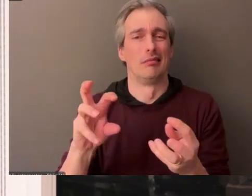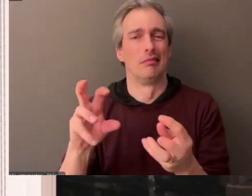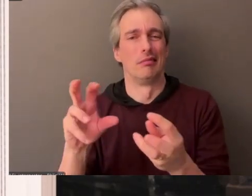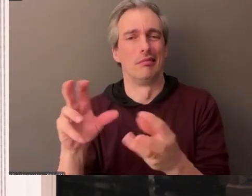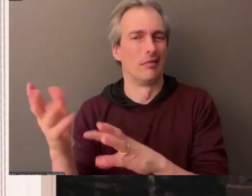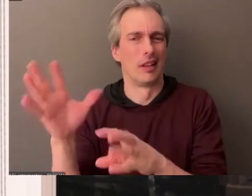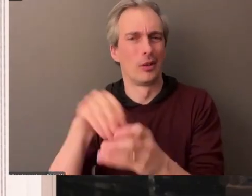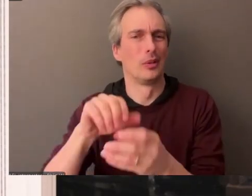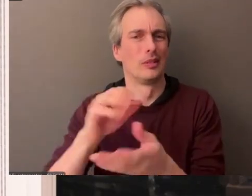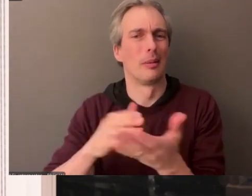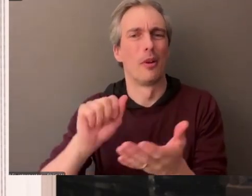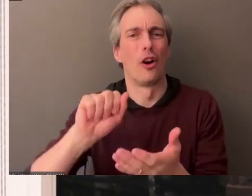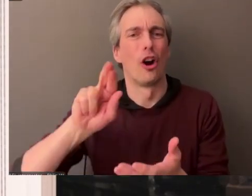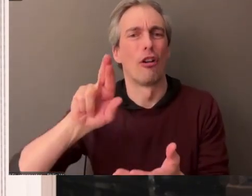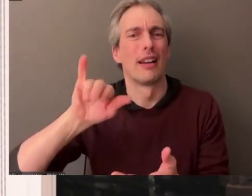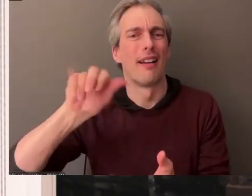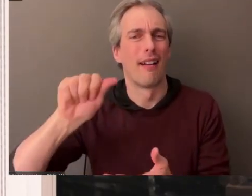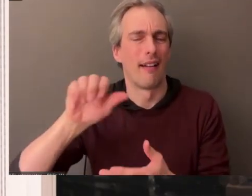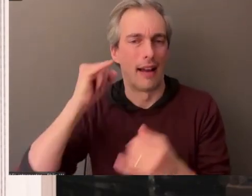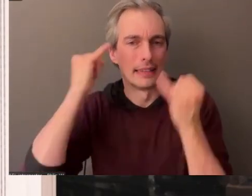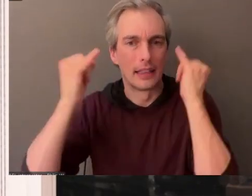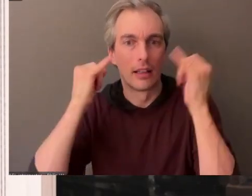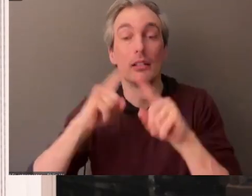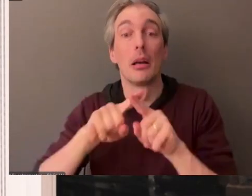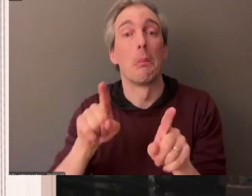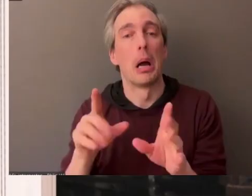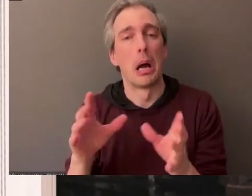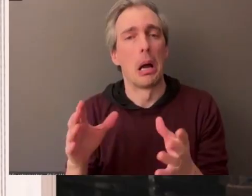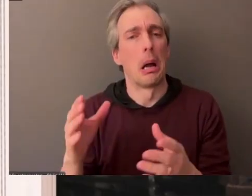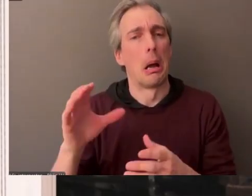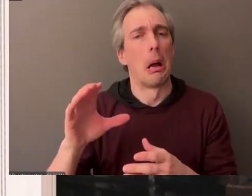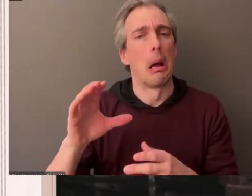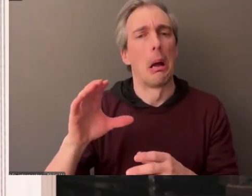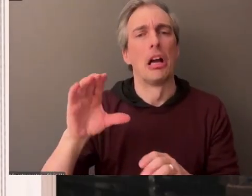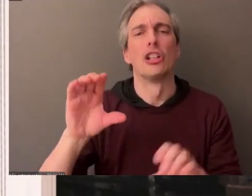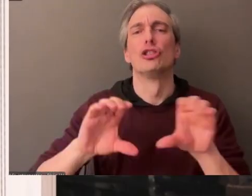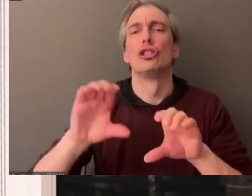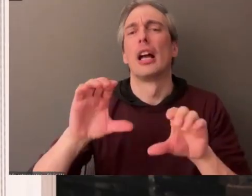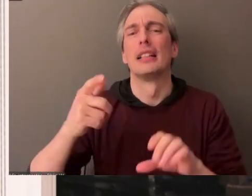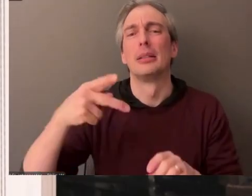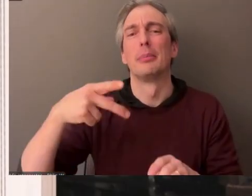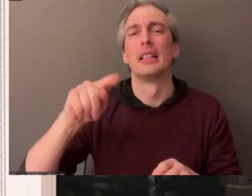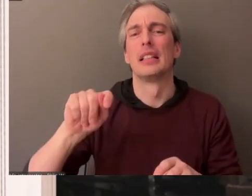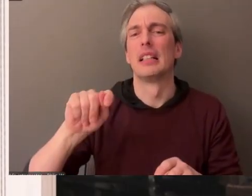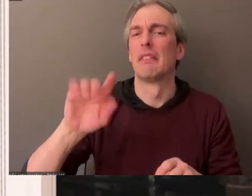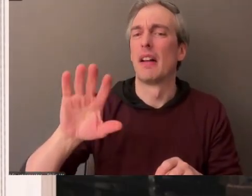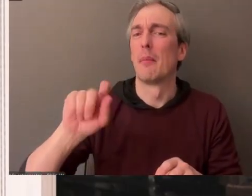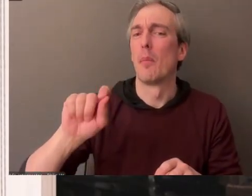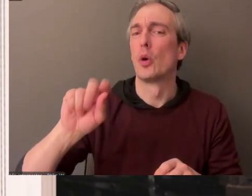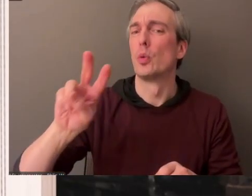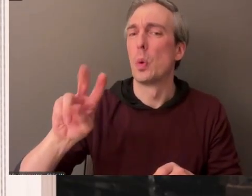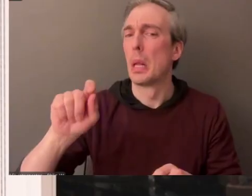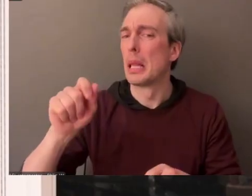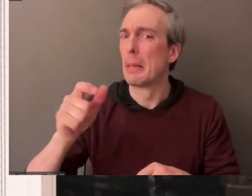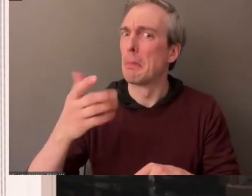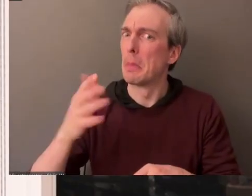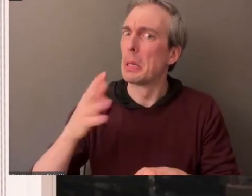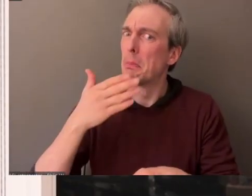So... Yes. I don't see a reason why that wouldn't work good enough. Right? That's what AI does for you.